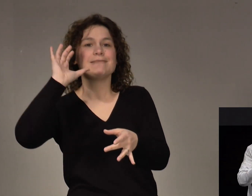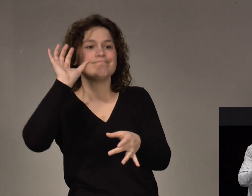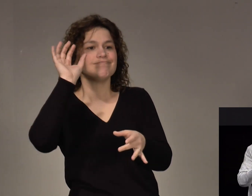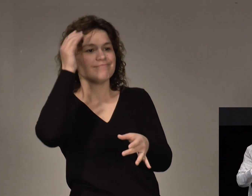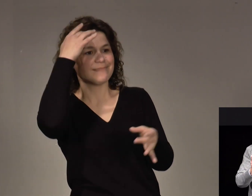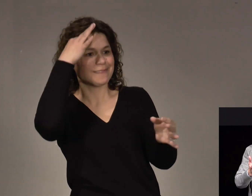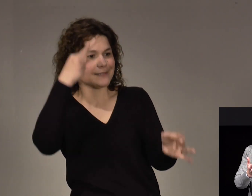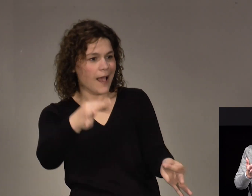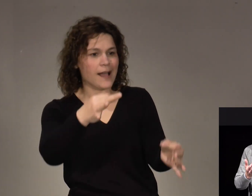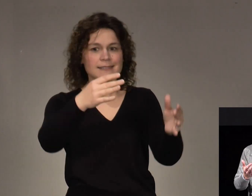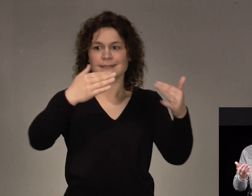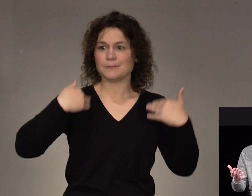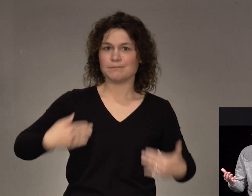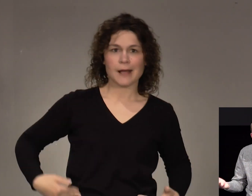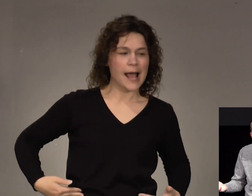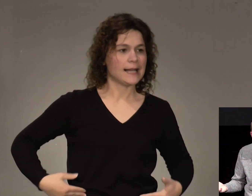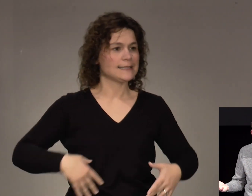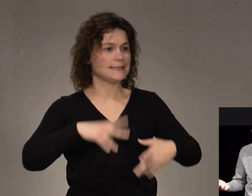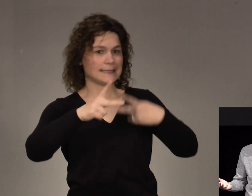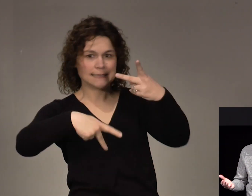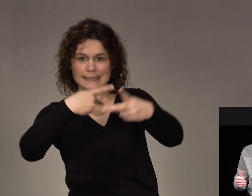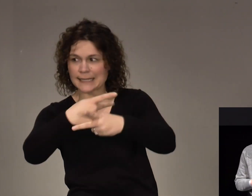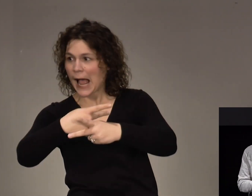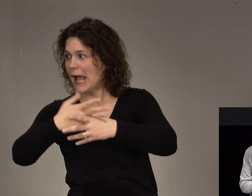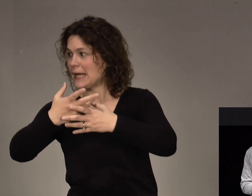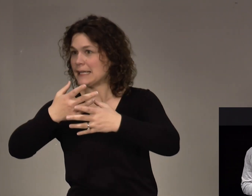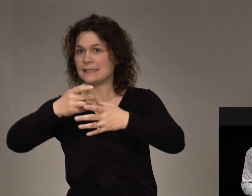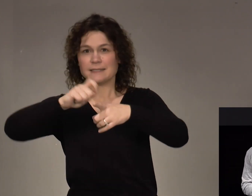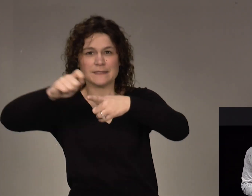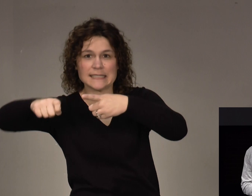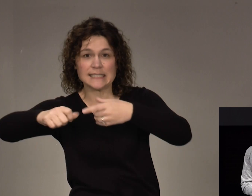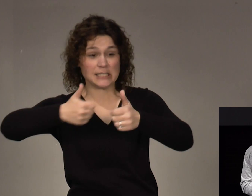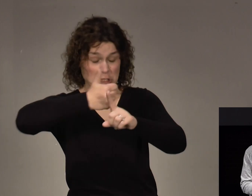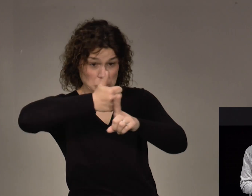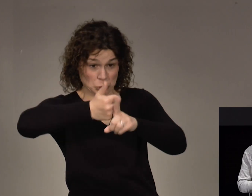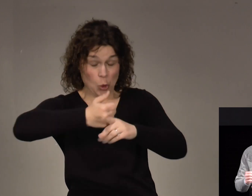and to each kind of seed its own body. For not all flesh is the same, there's